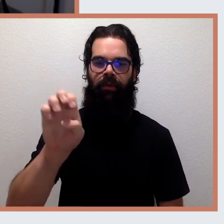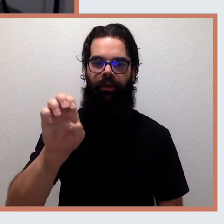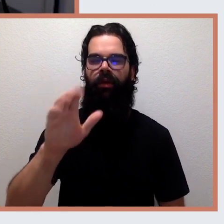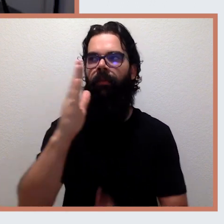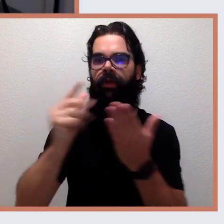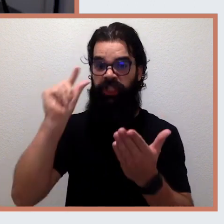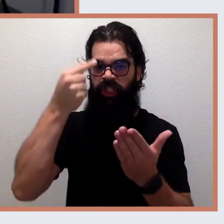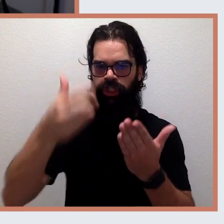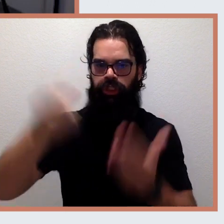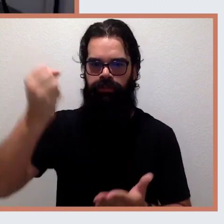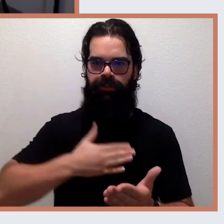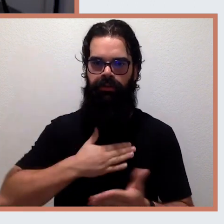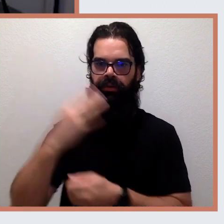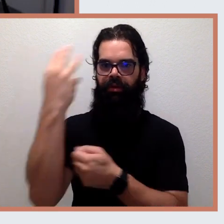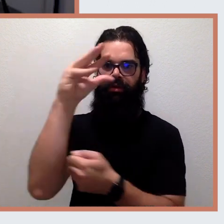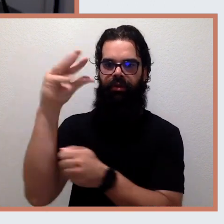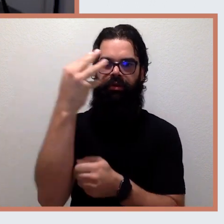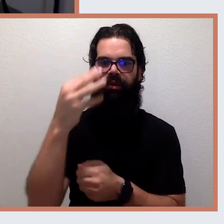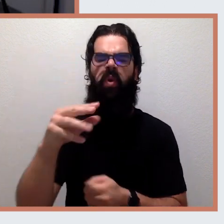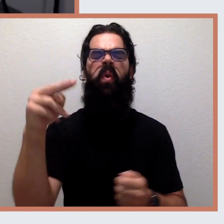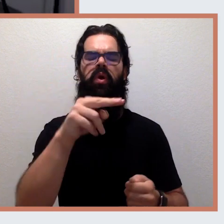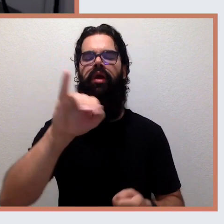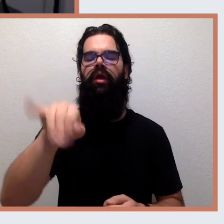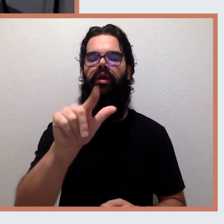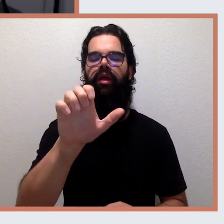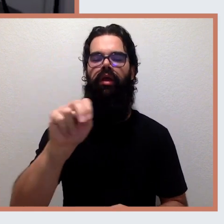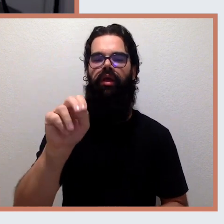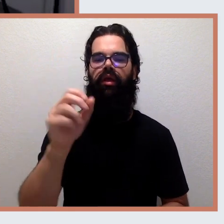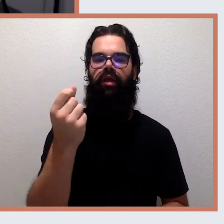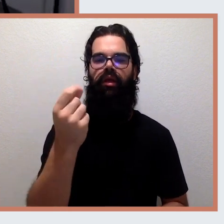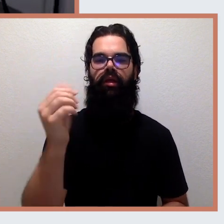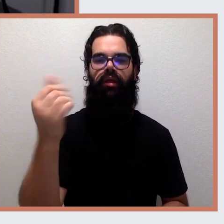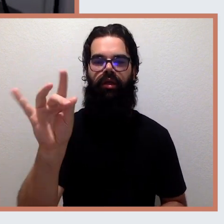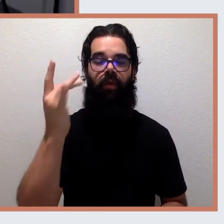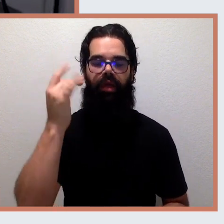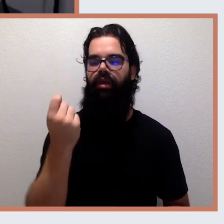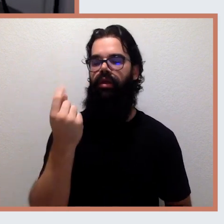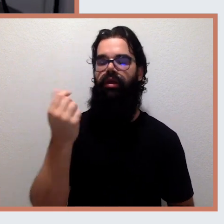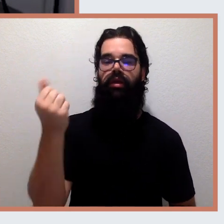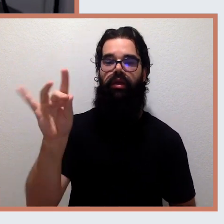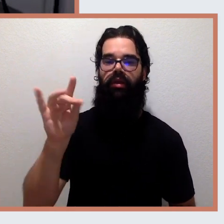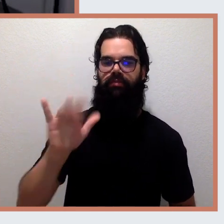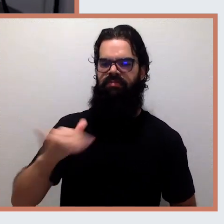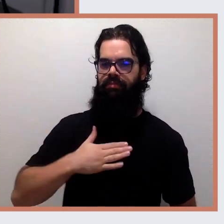If you go on Instagram just look up Jaylen Moore. Some idiot took my handle, so it's Jaylen1118.